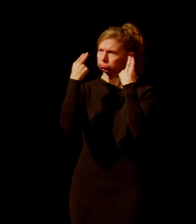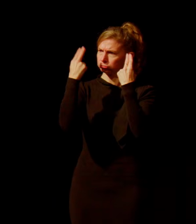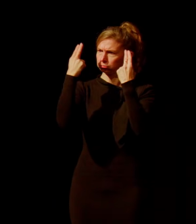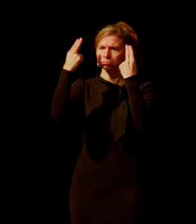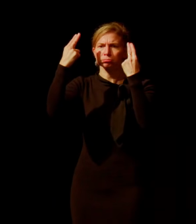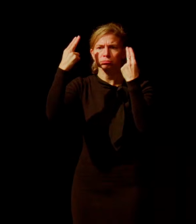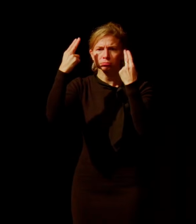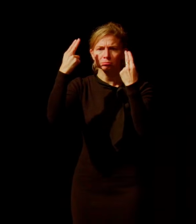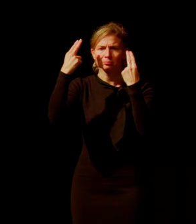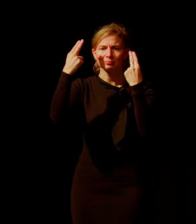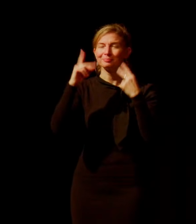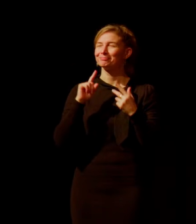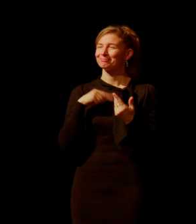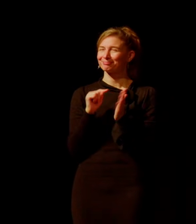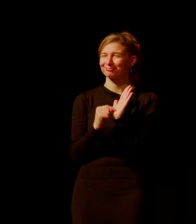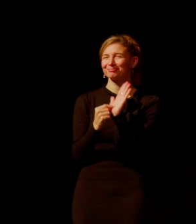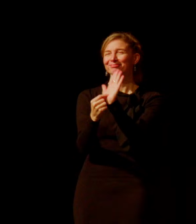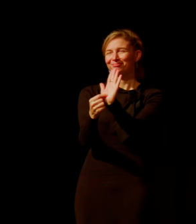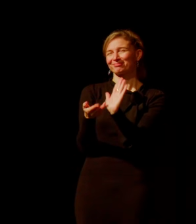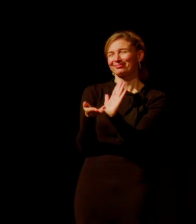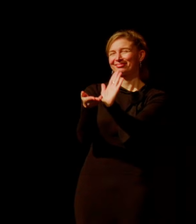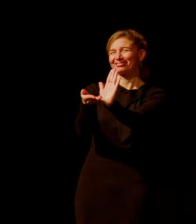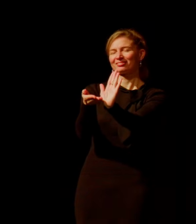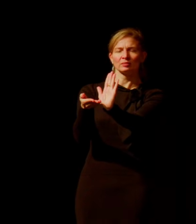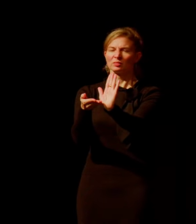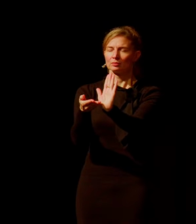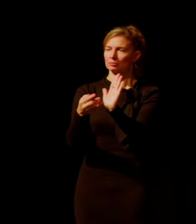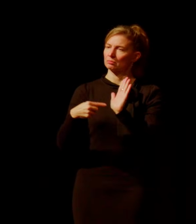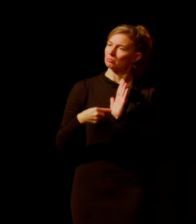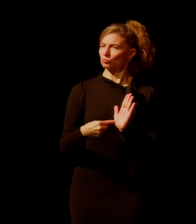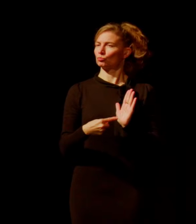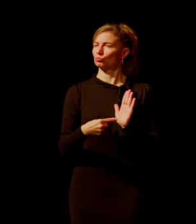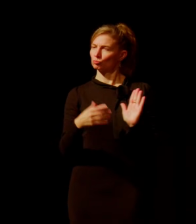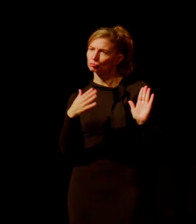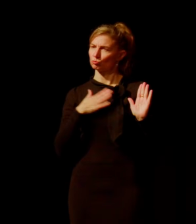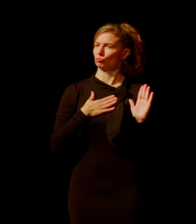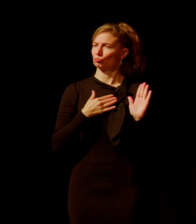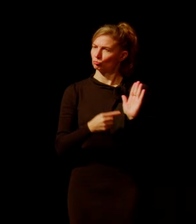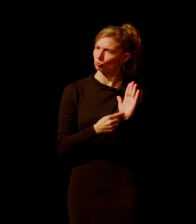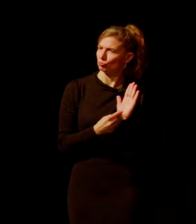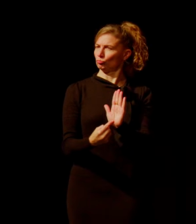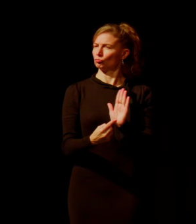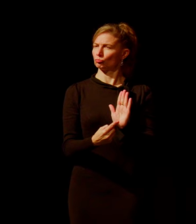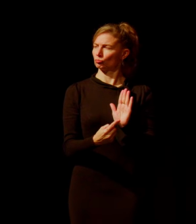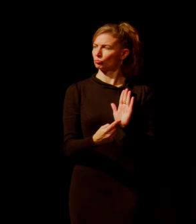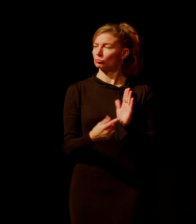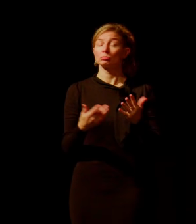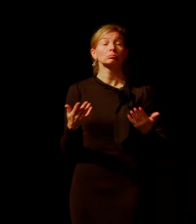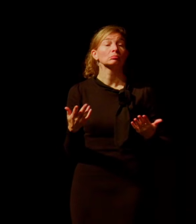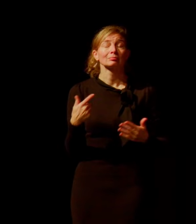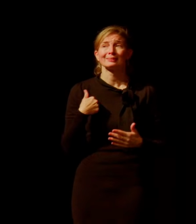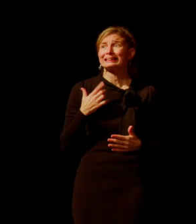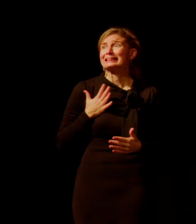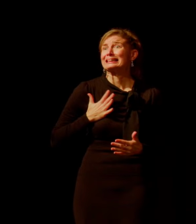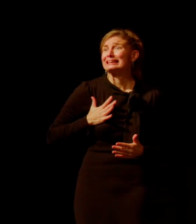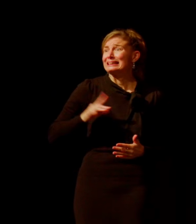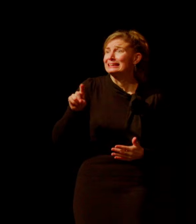She wasn't just presenting her thoughts, she was owning them. Every time she voiced a need and received a “yes,”